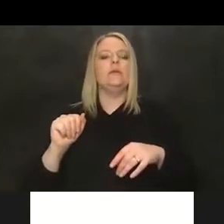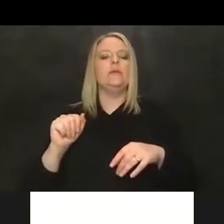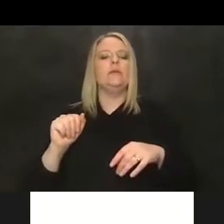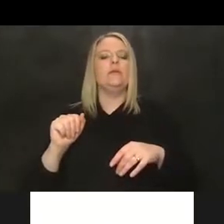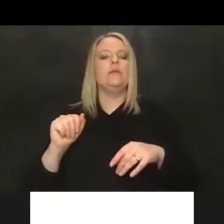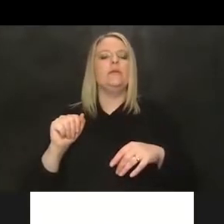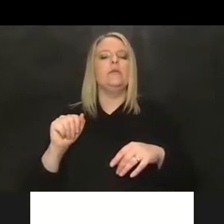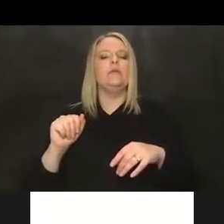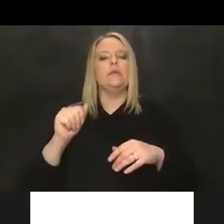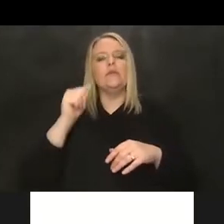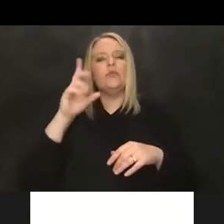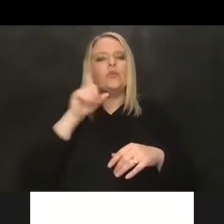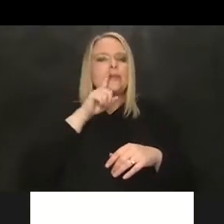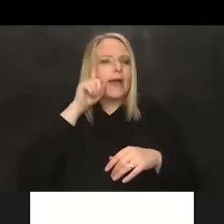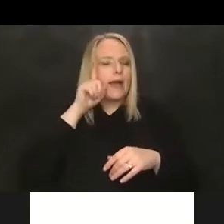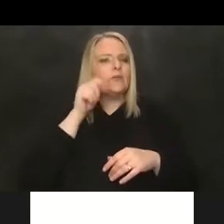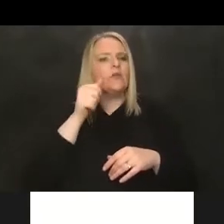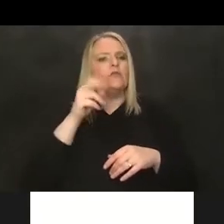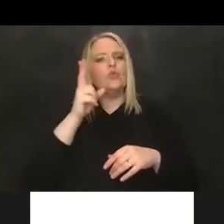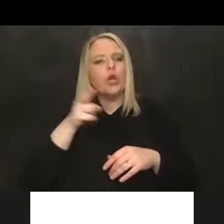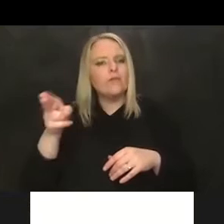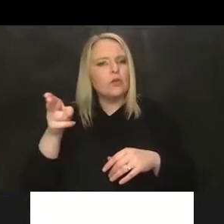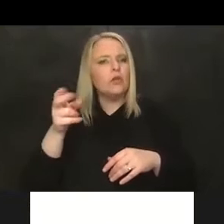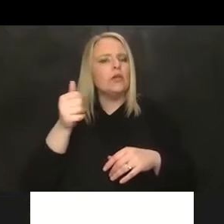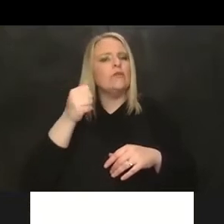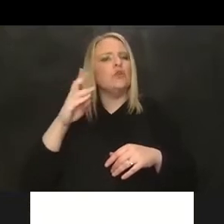deaf writers, deaf, hard-of-hearing writers, a couple of writers with cerebral palsy, a couple writers